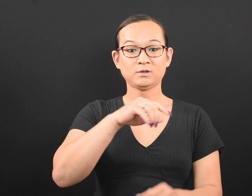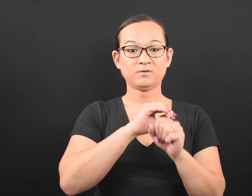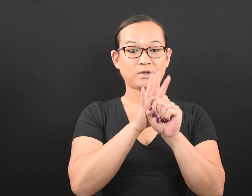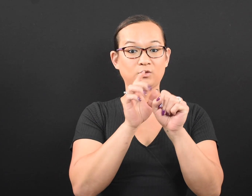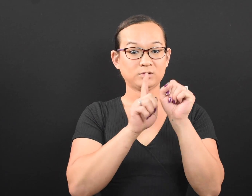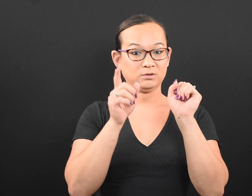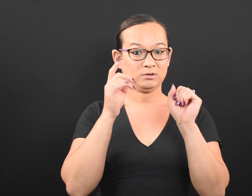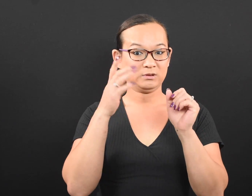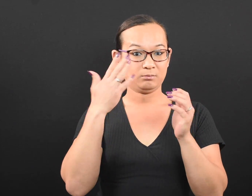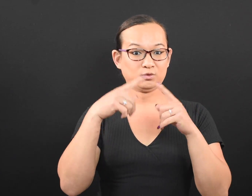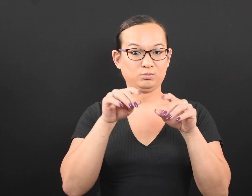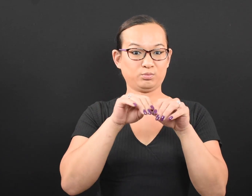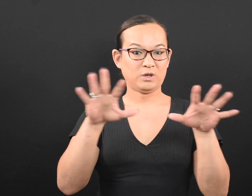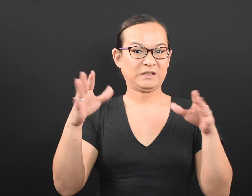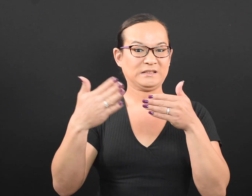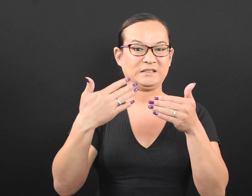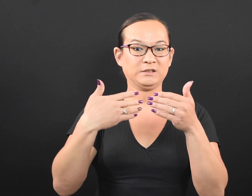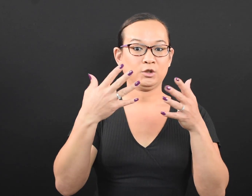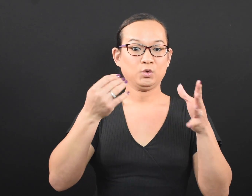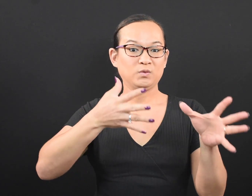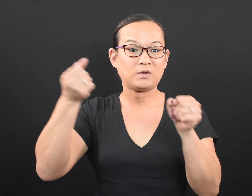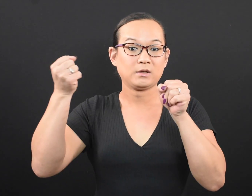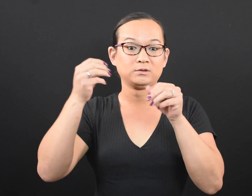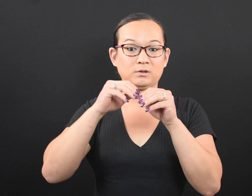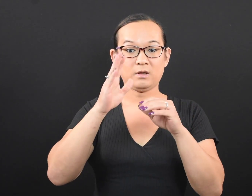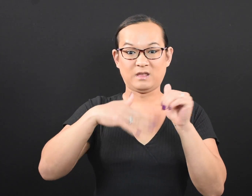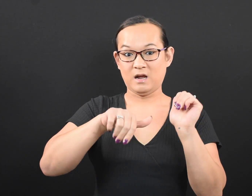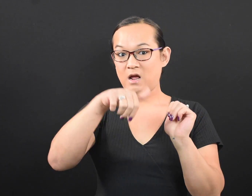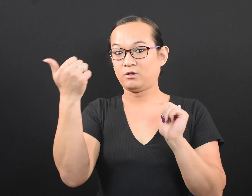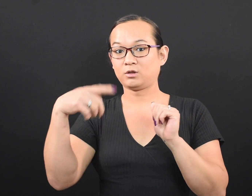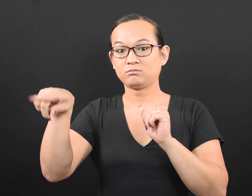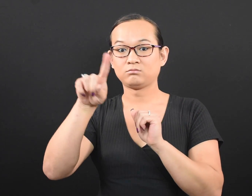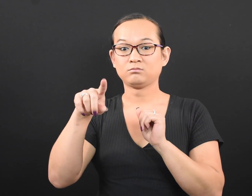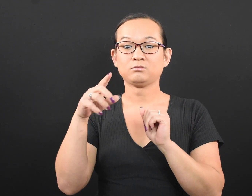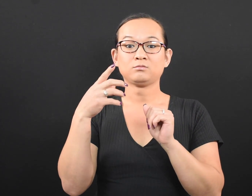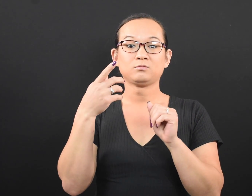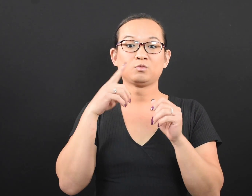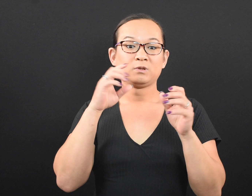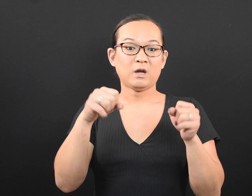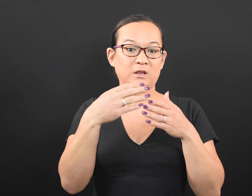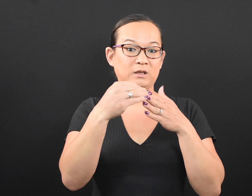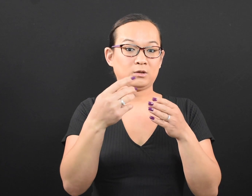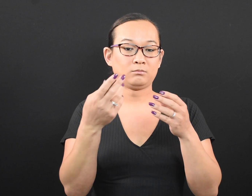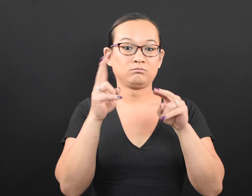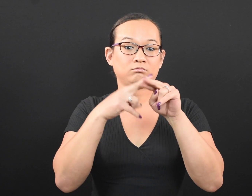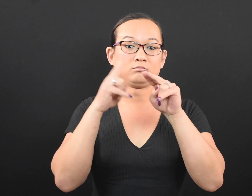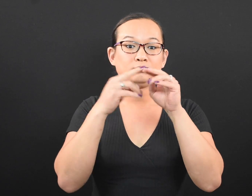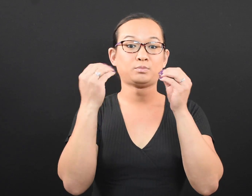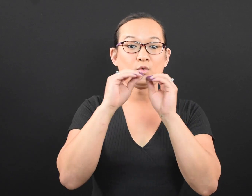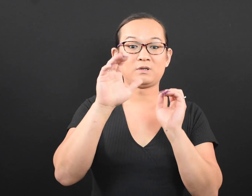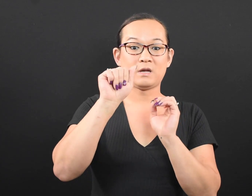These variants seem to spread more easily and quickly than other variants, which may lead to more cases of COVID-19.